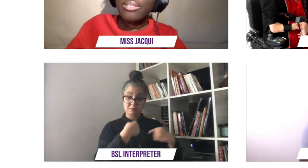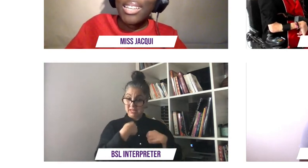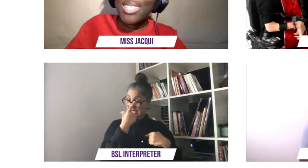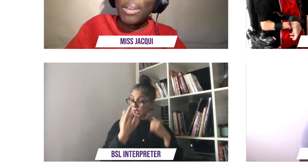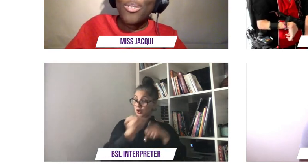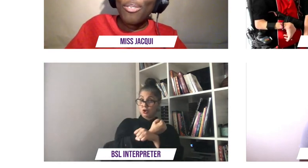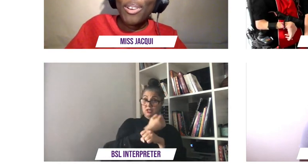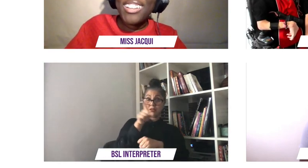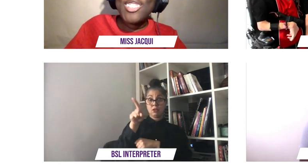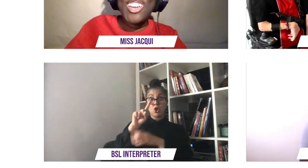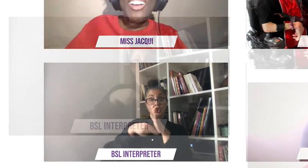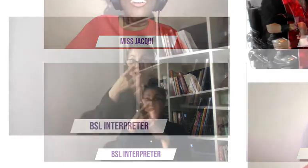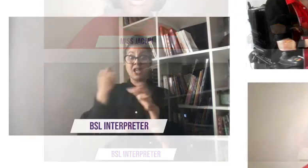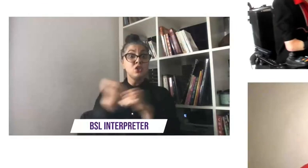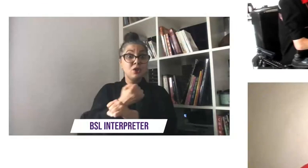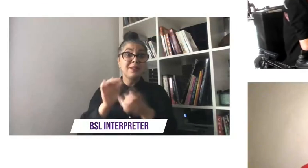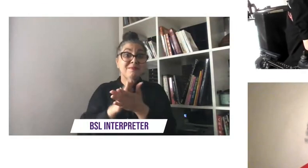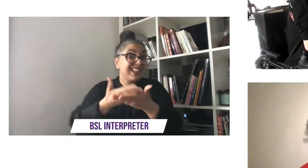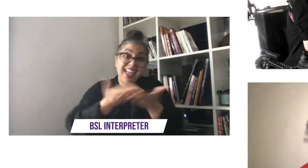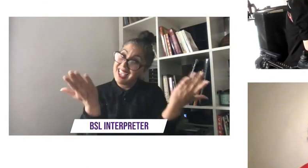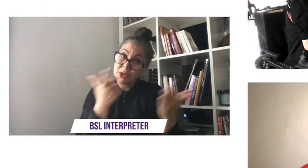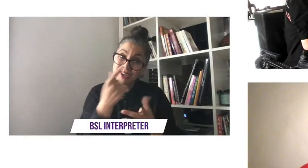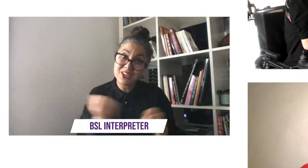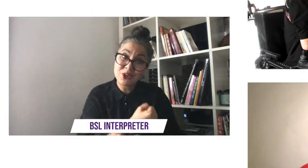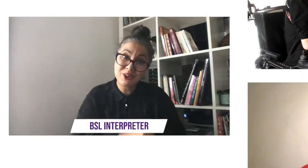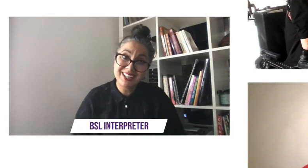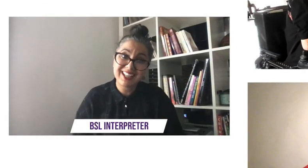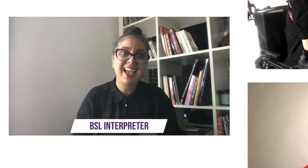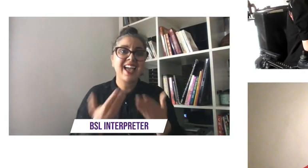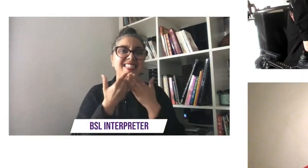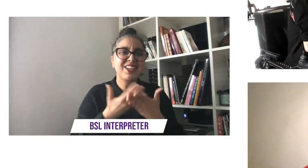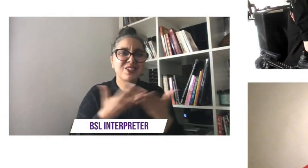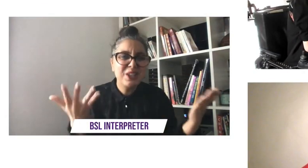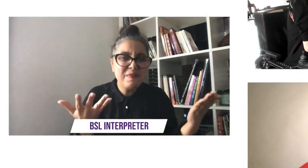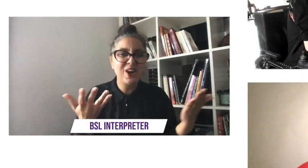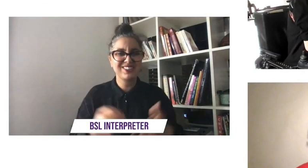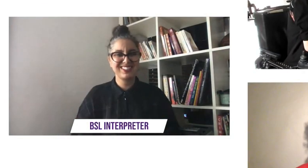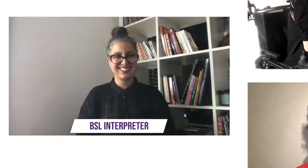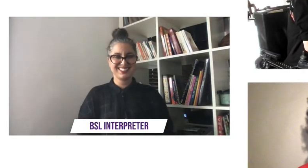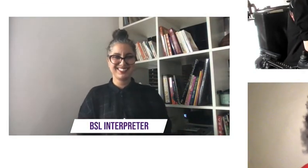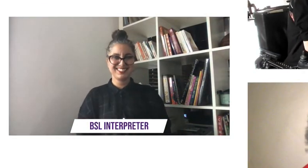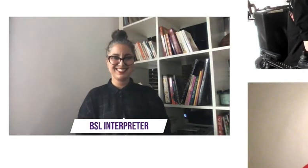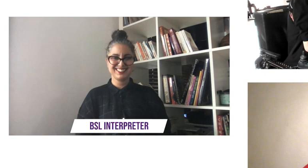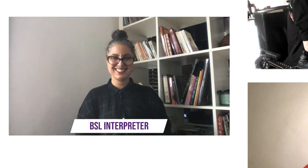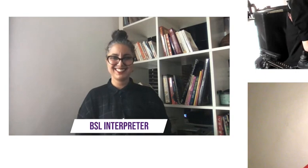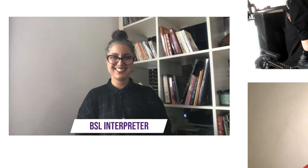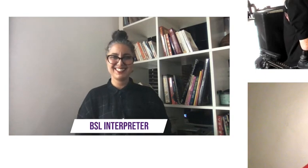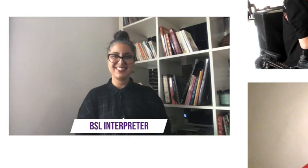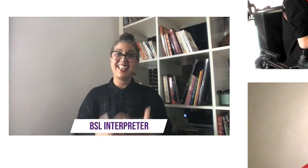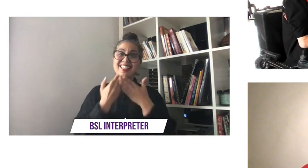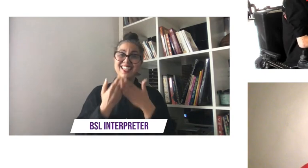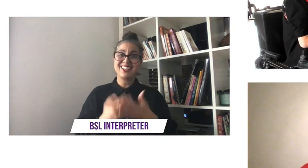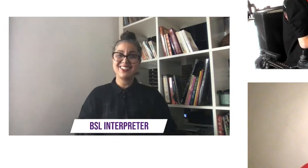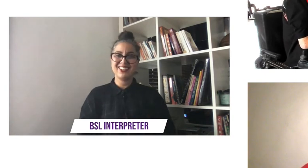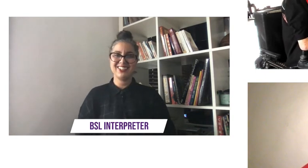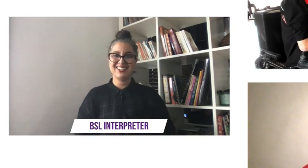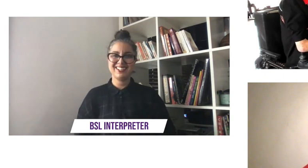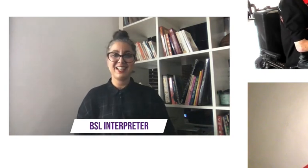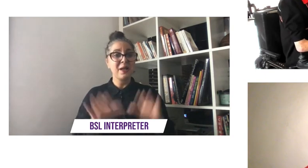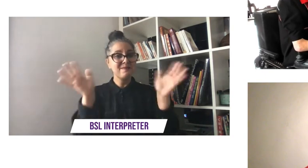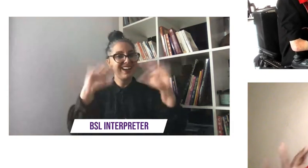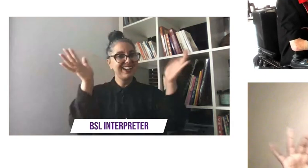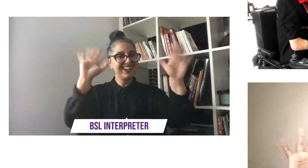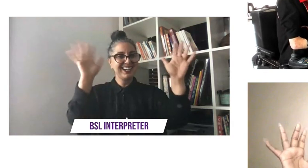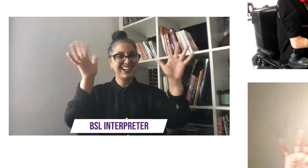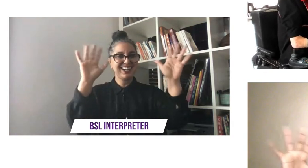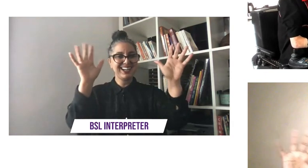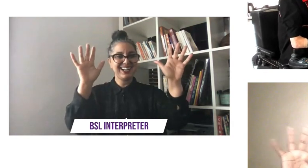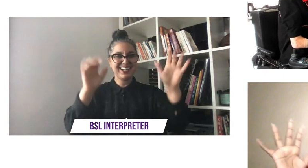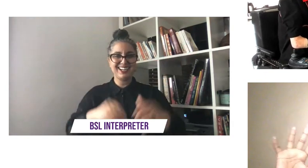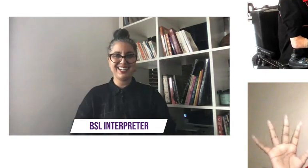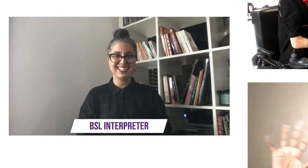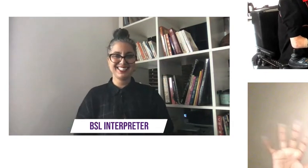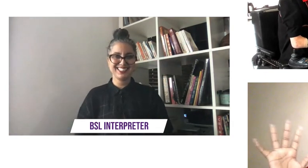there's a space for everyone so yeah thank you so much for having us thank you bye bye